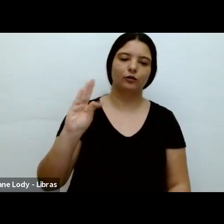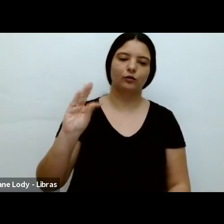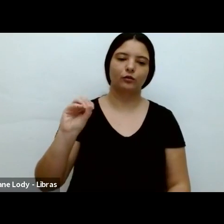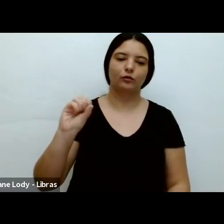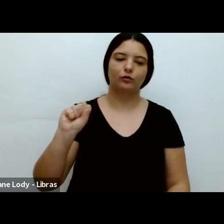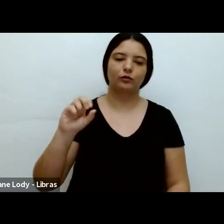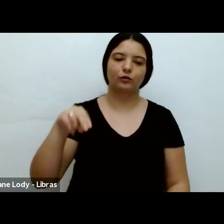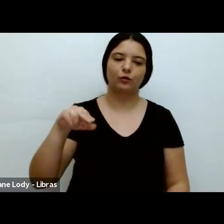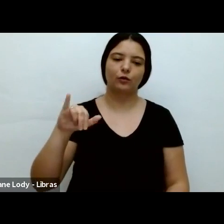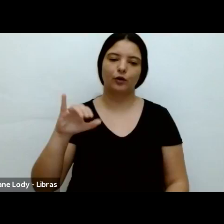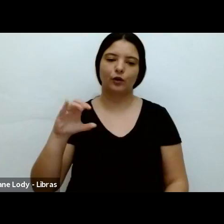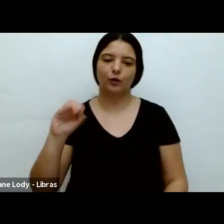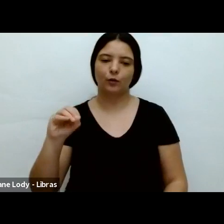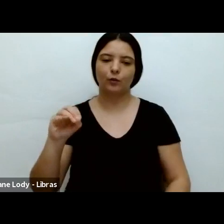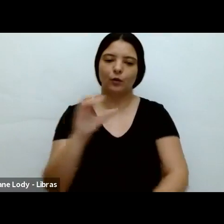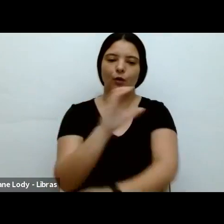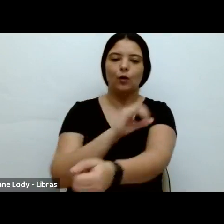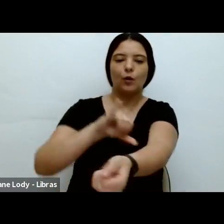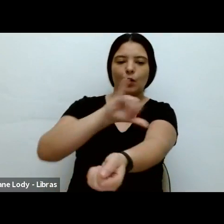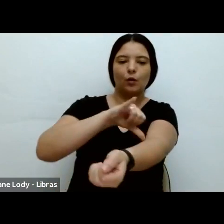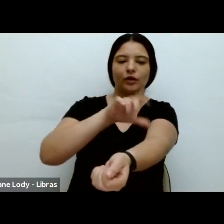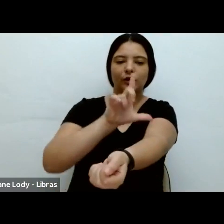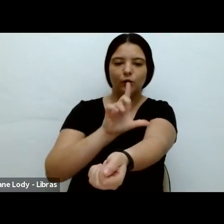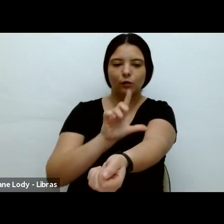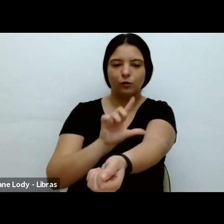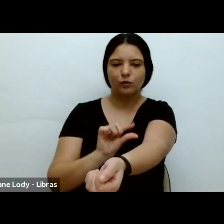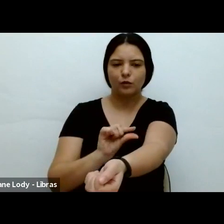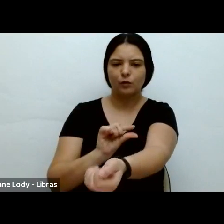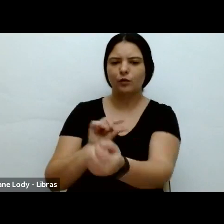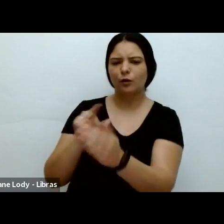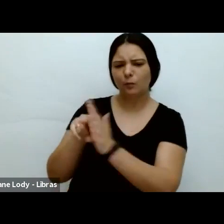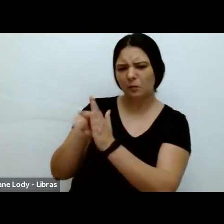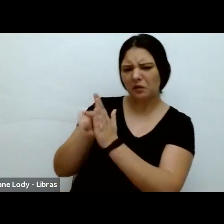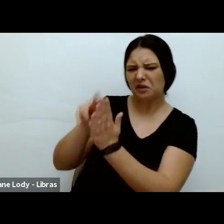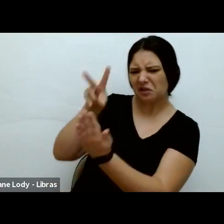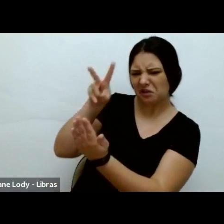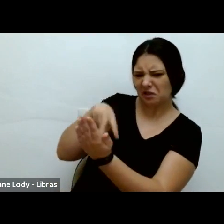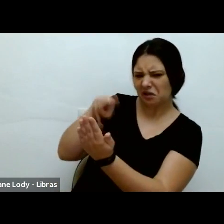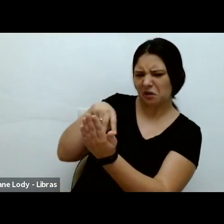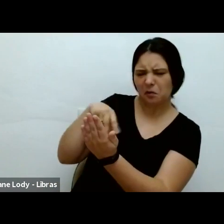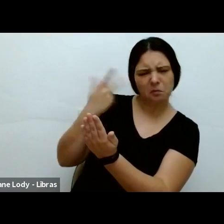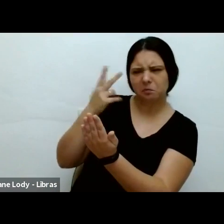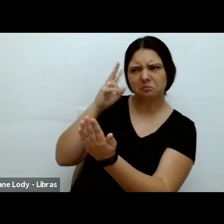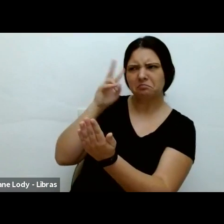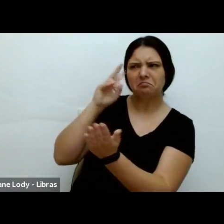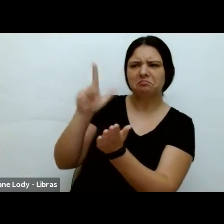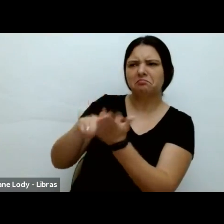legal Oq. And those engineers and the